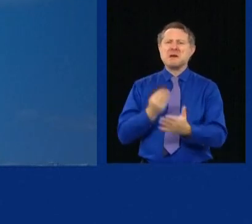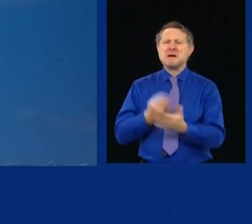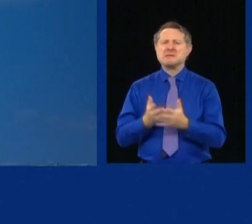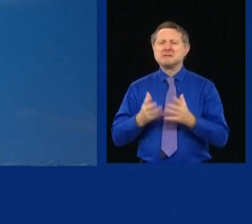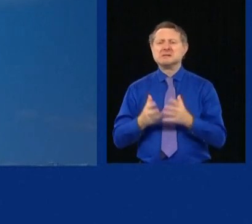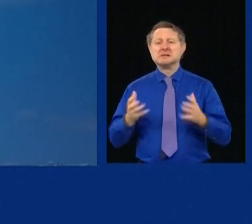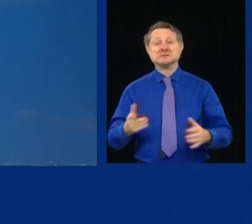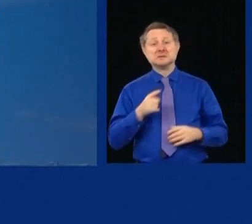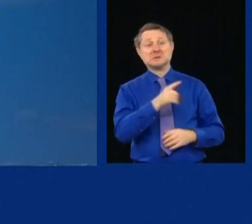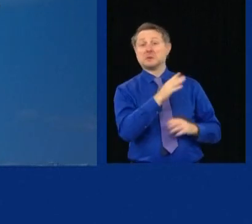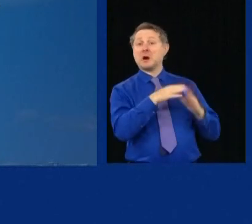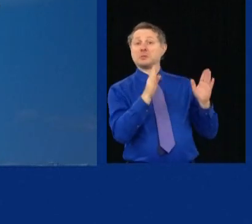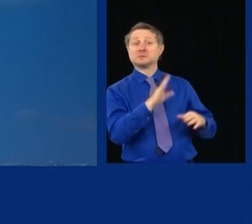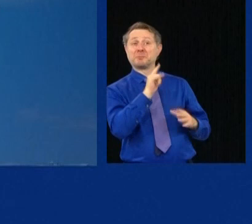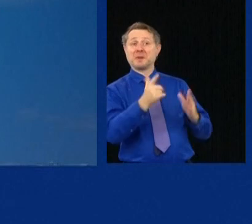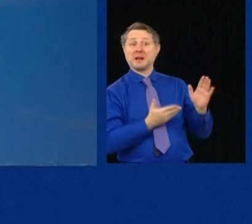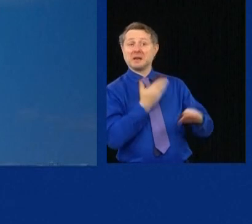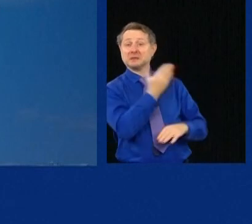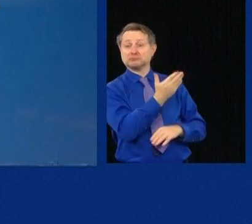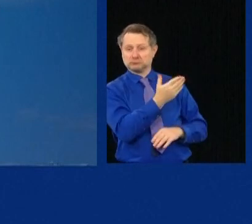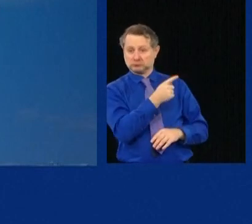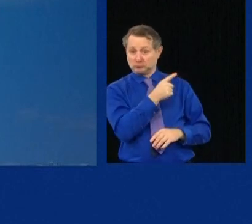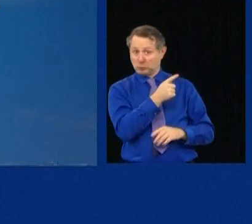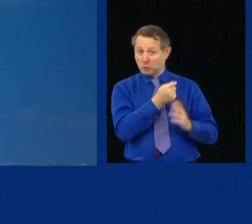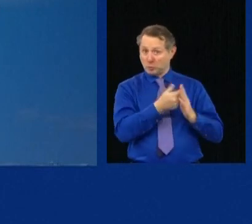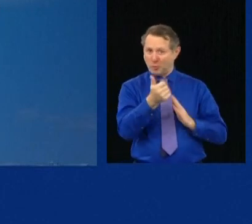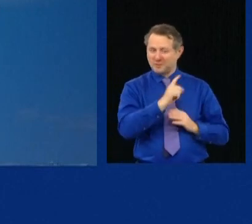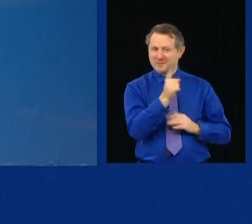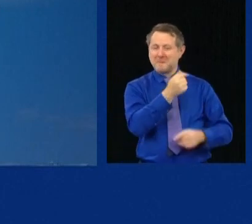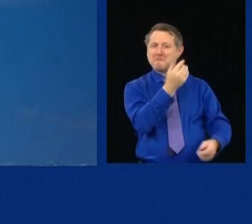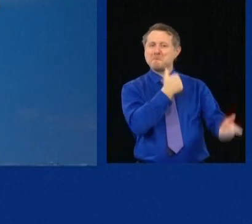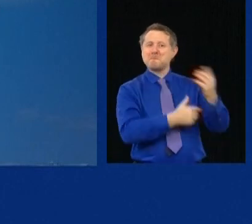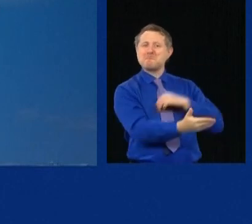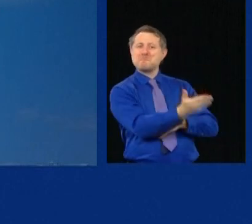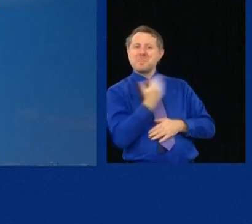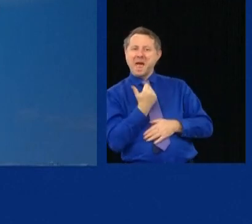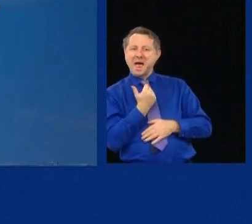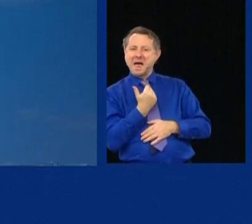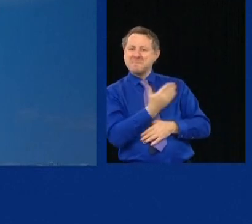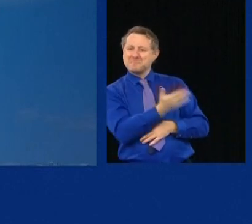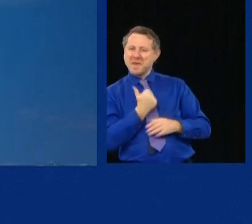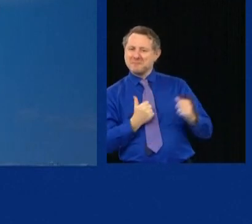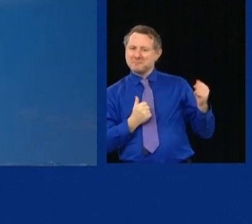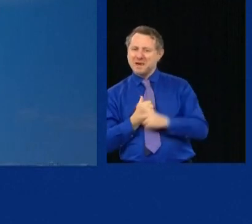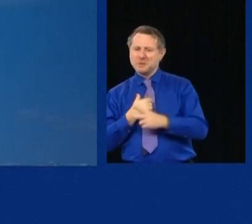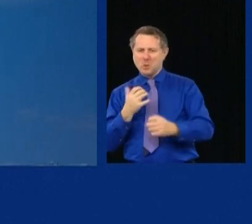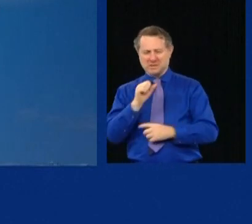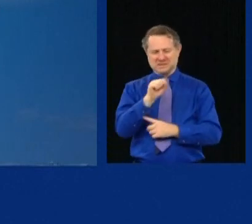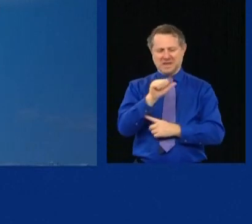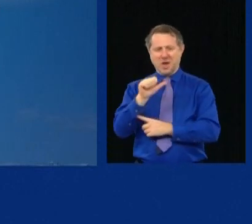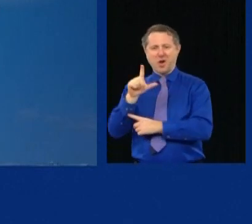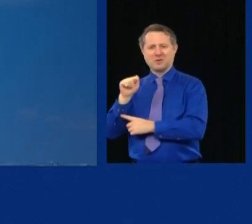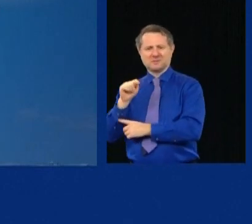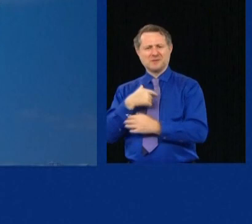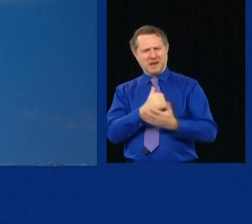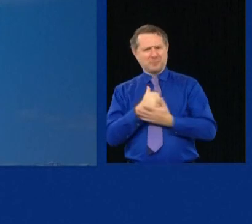MADE COST NEW YORK STATE BILLIONS. THE HOUSE BILL REPEALS THAT